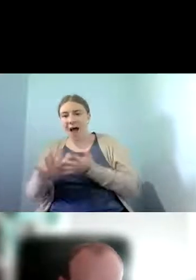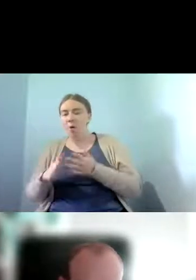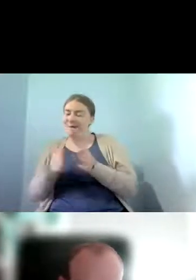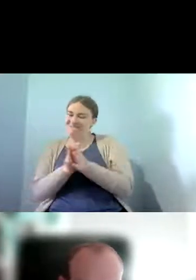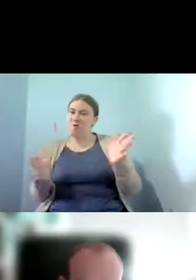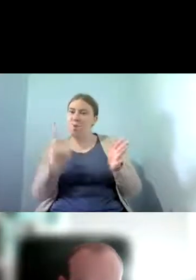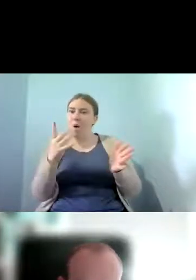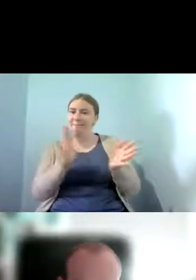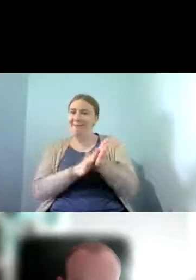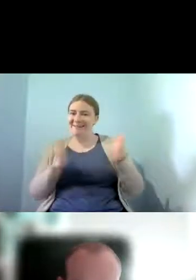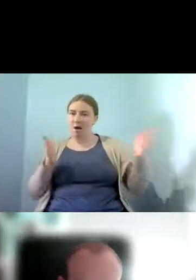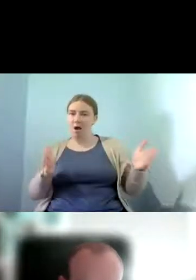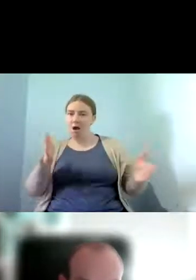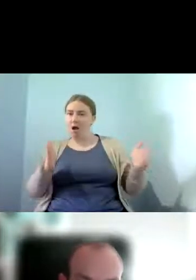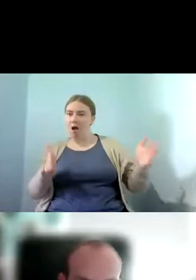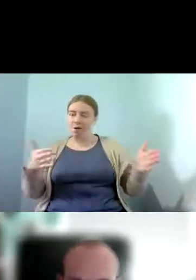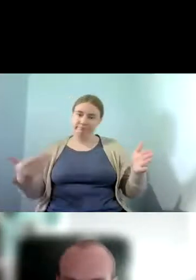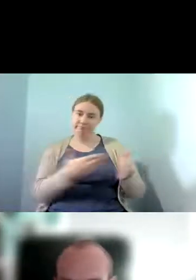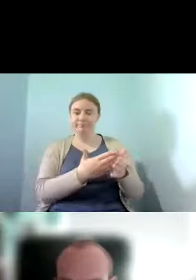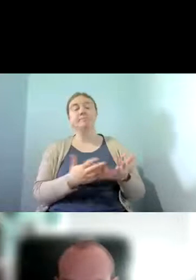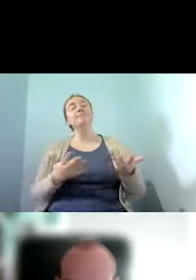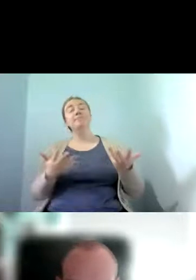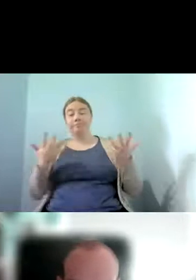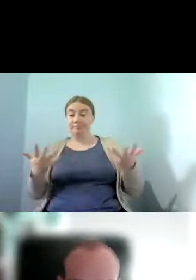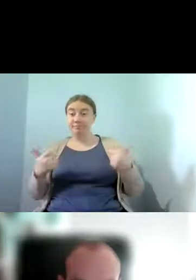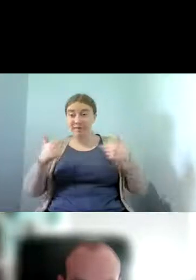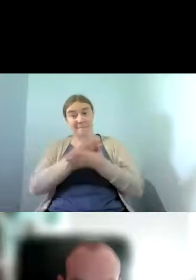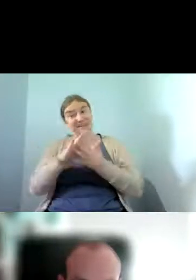there are many different types of fish pass that could be used a good example of a more